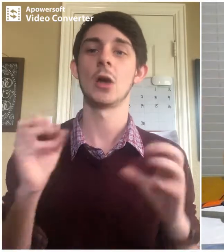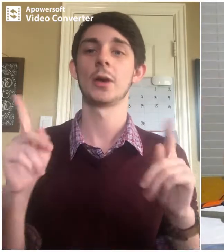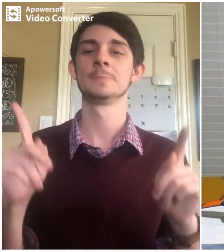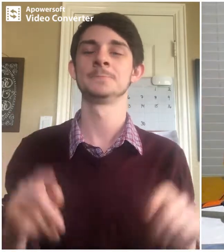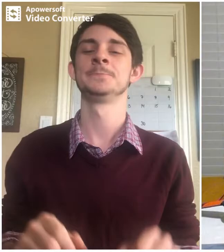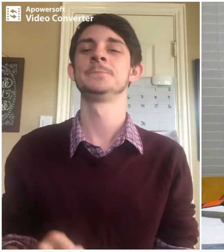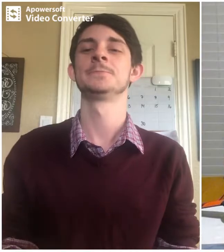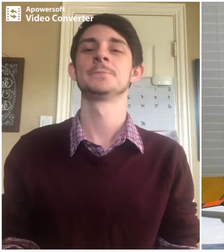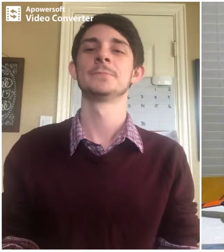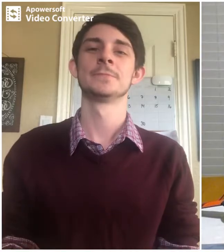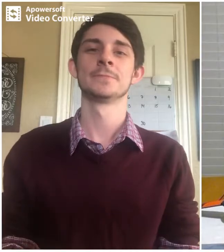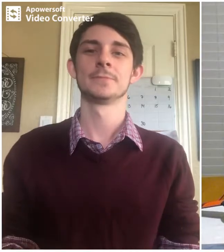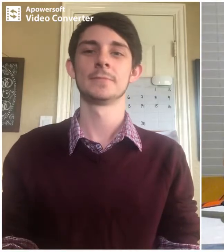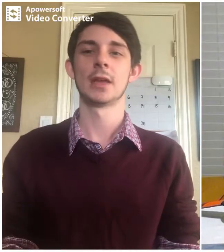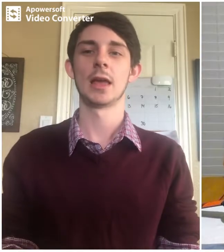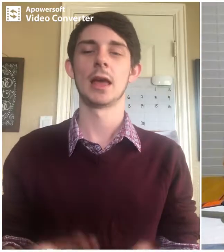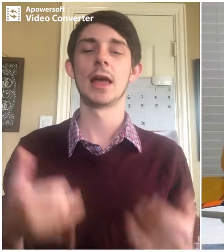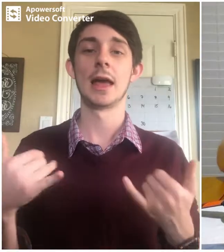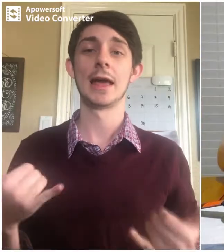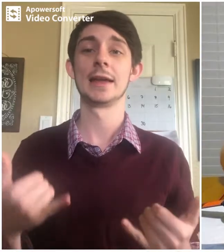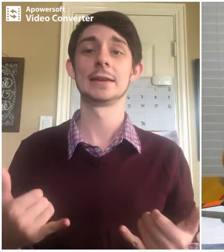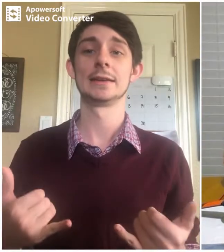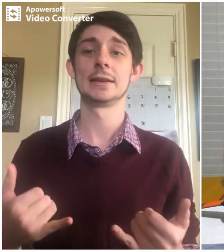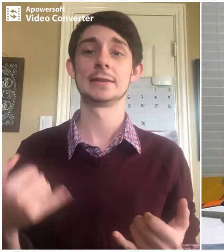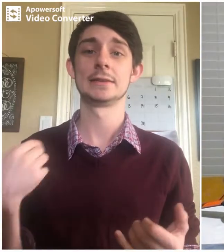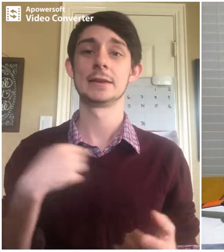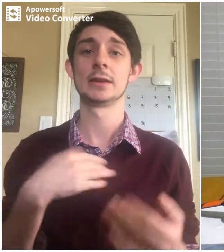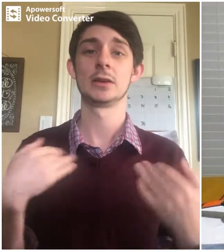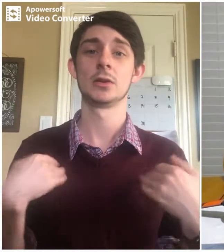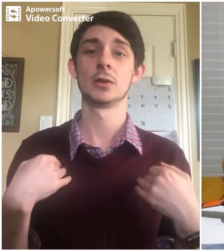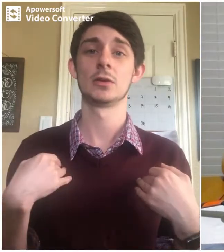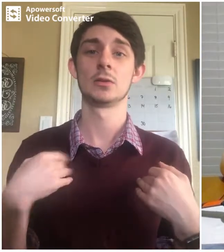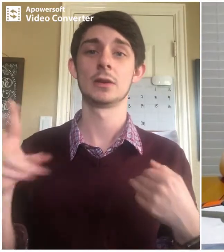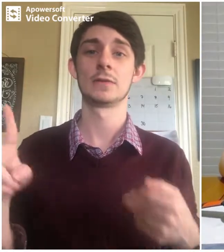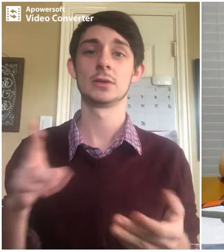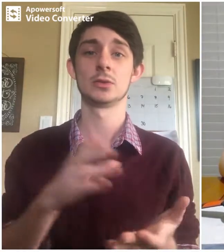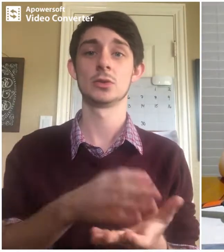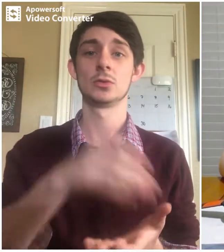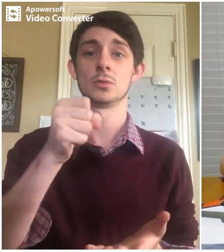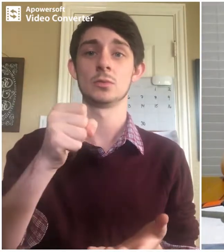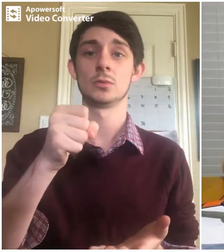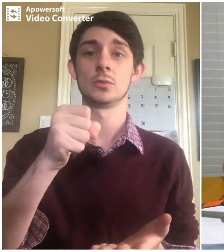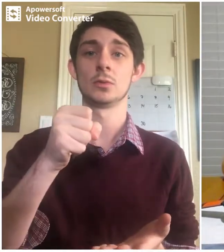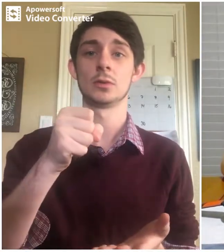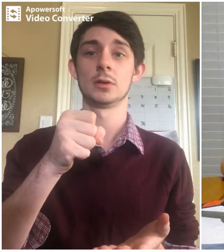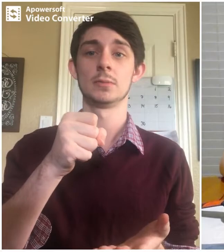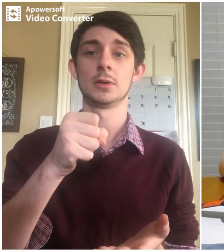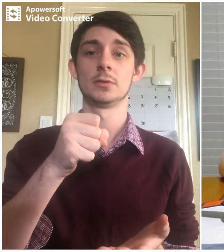So now that we have both of these filled up with water we're almost ready to